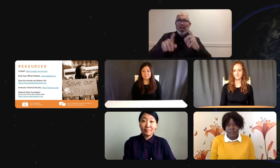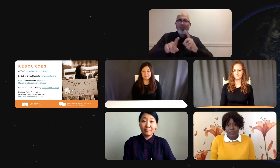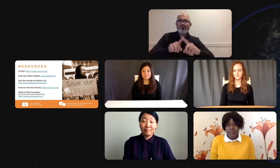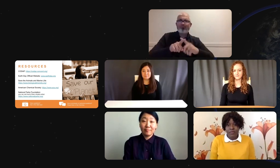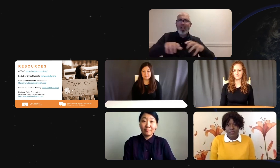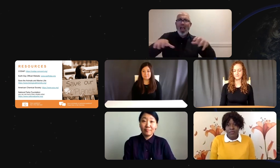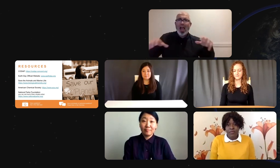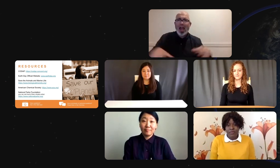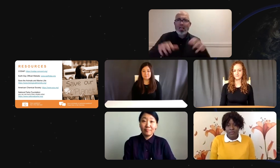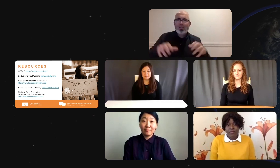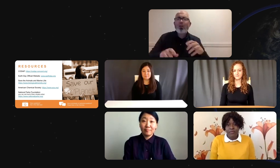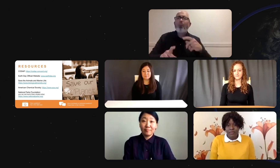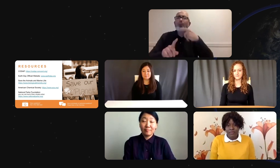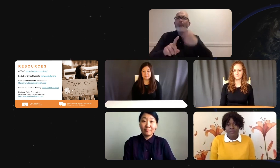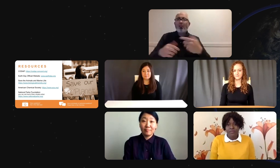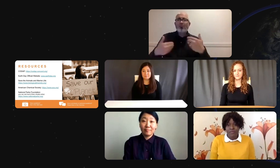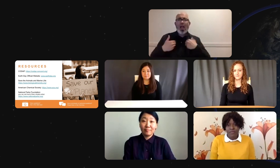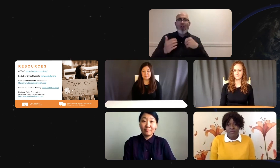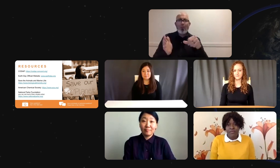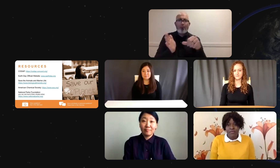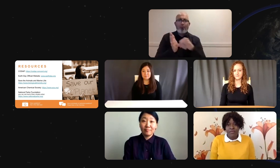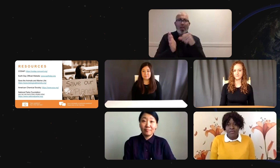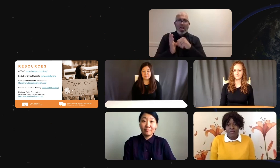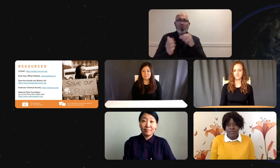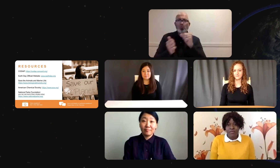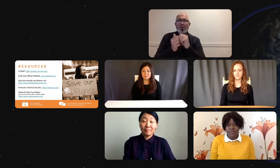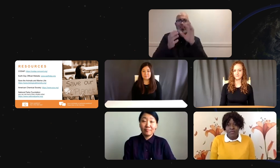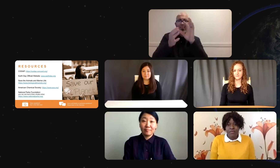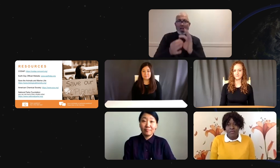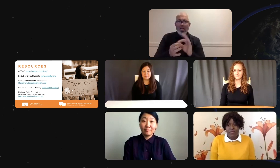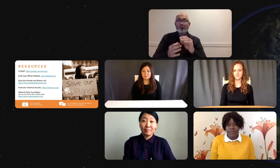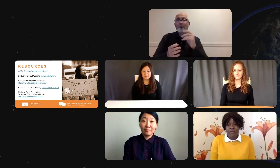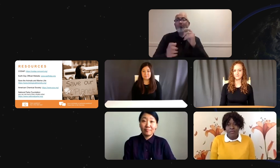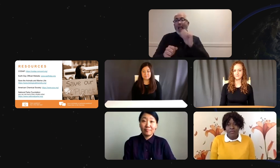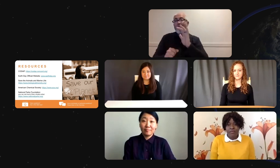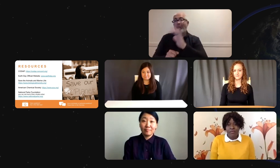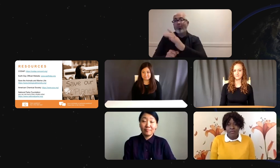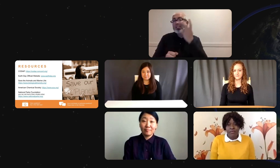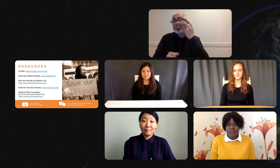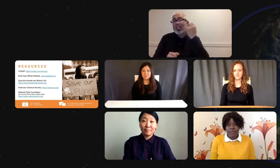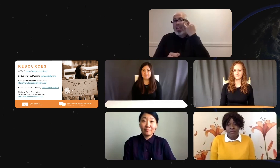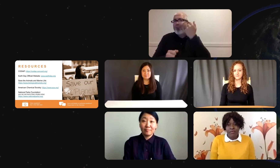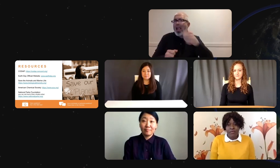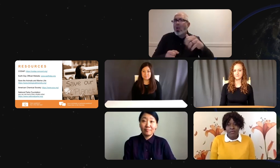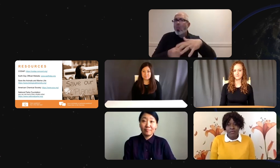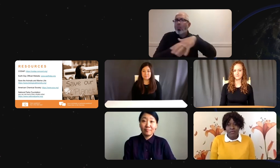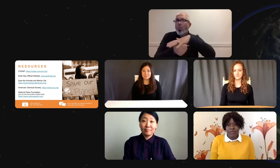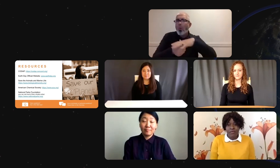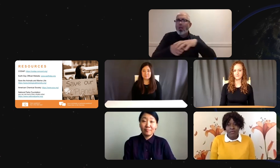There are pages and links, bountiful activities.